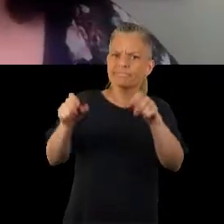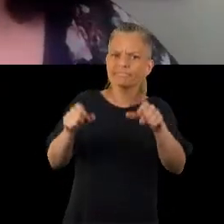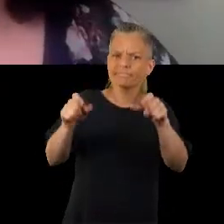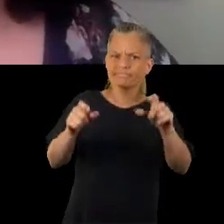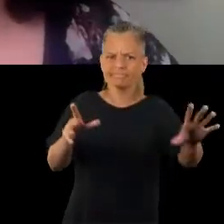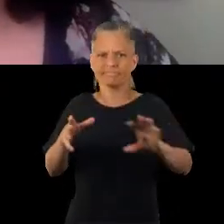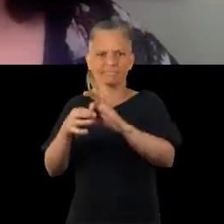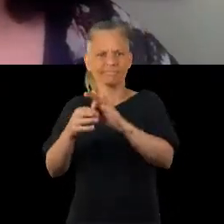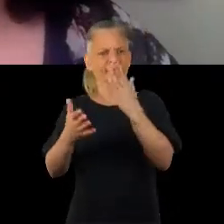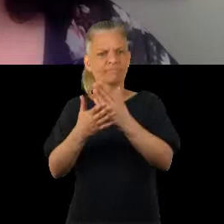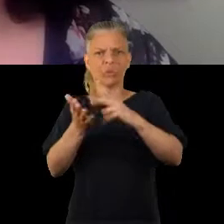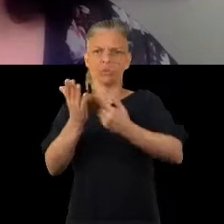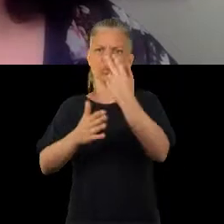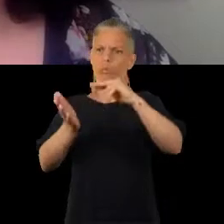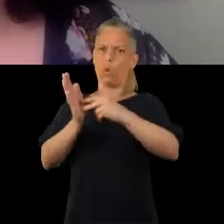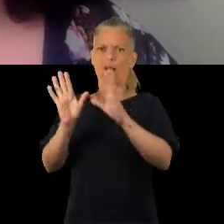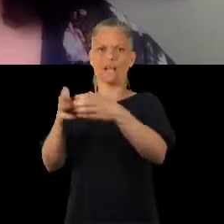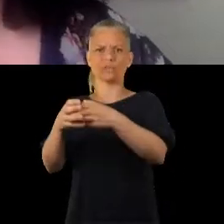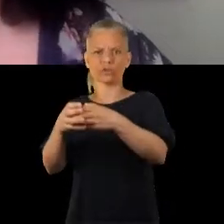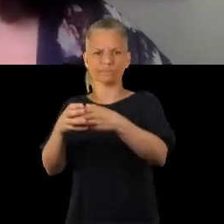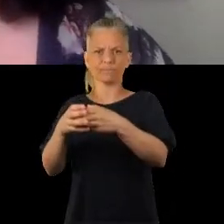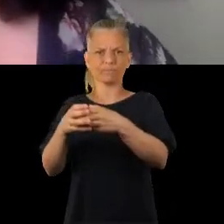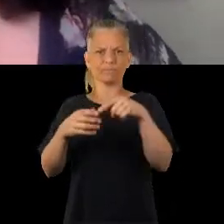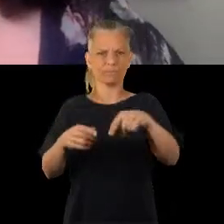but about your experience and what led up to the development of Peer Hub.